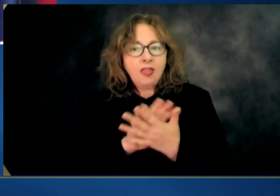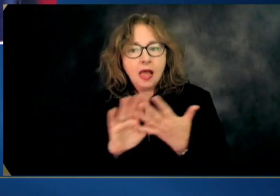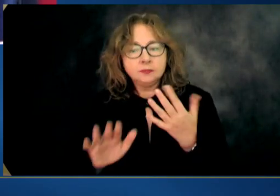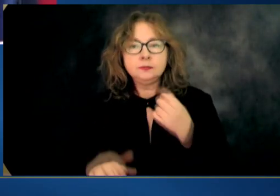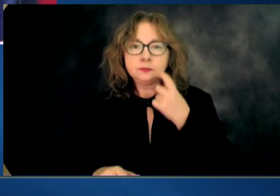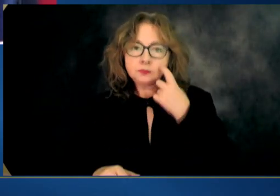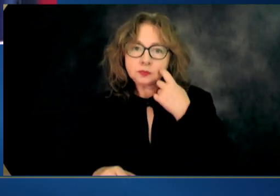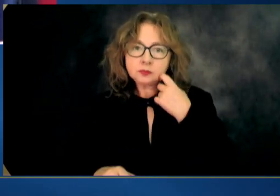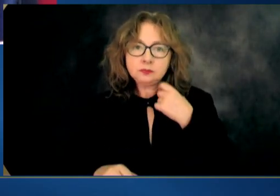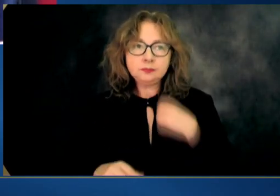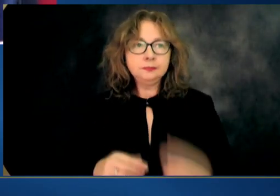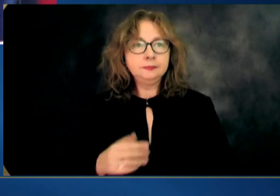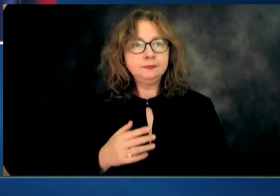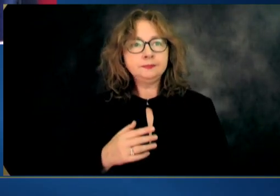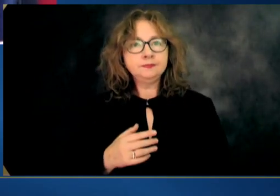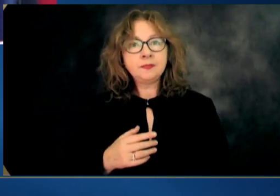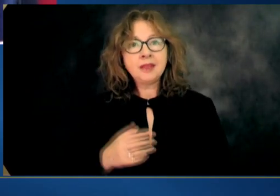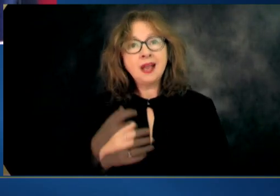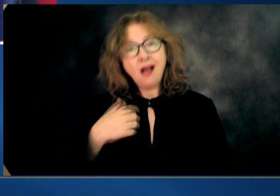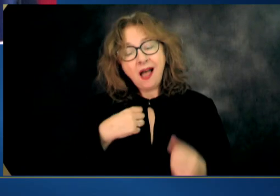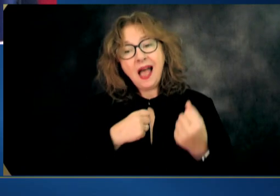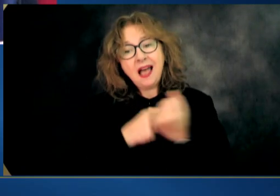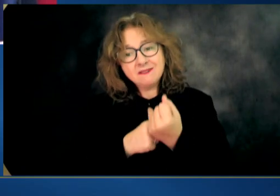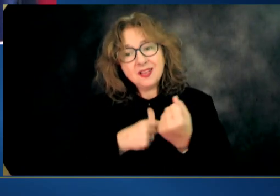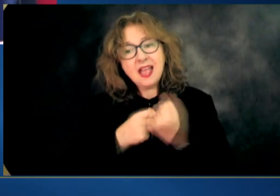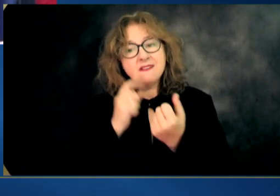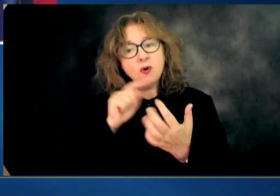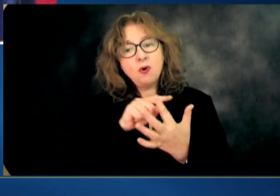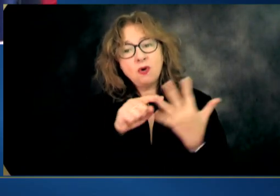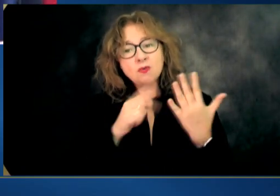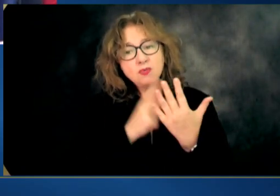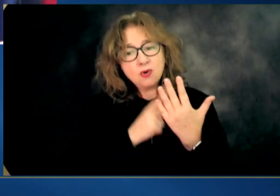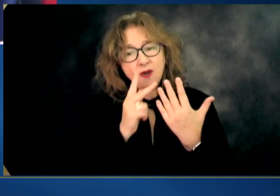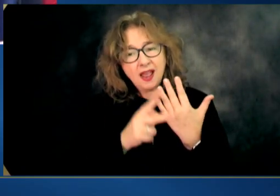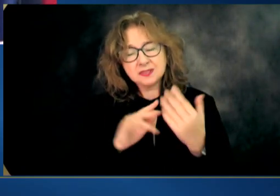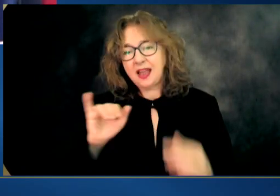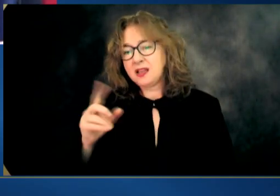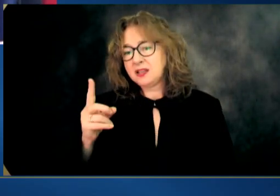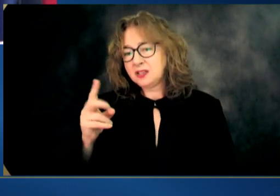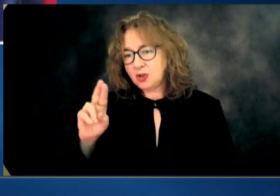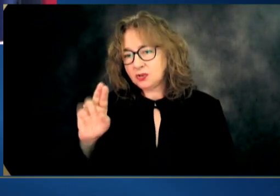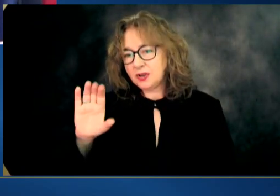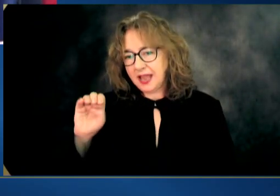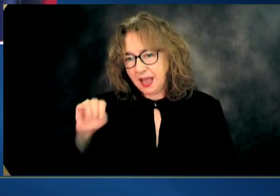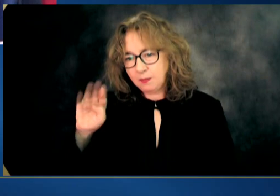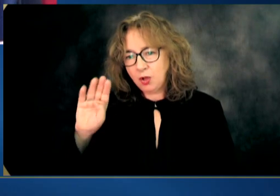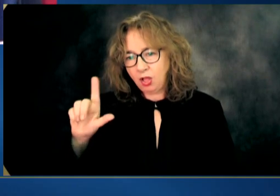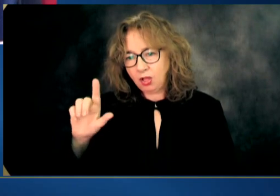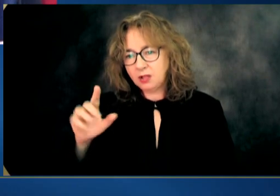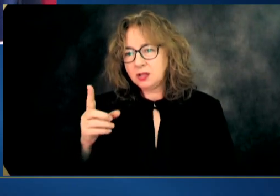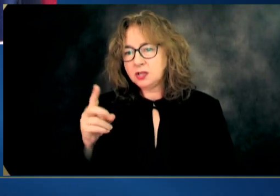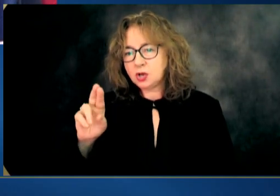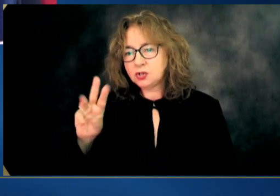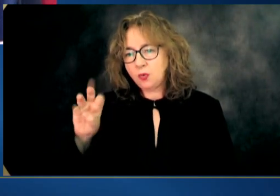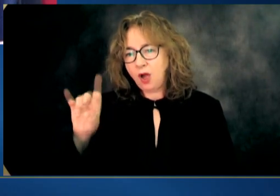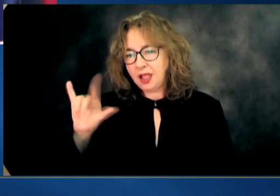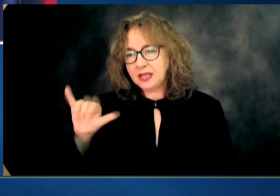like to advocate for programs that -- like Dr. Campbell and Dr. Wally Smith head up. It's there